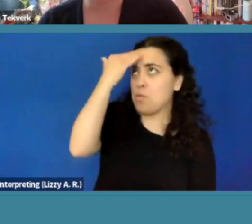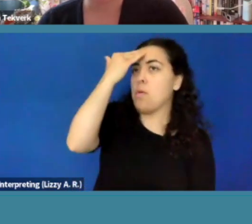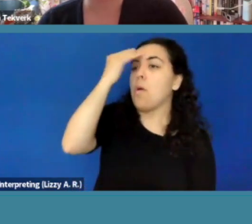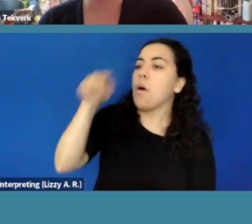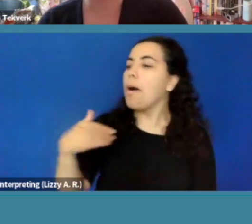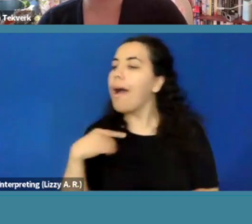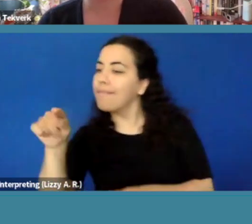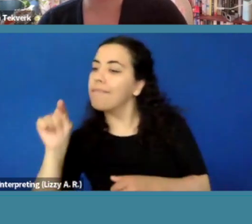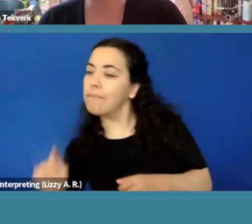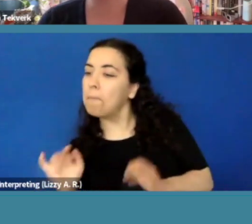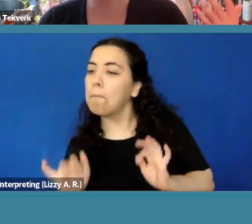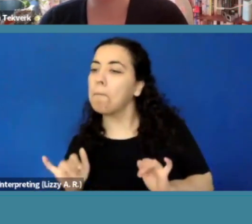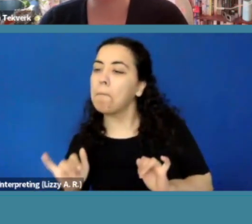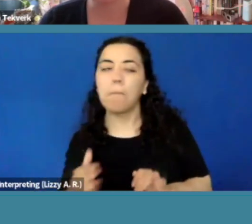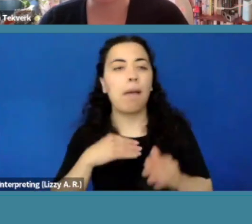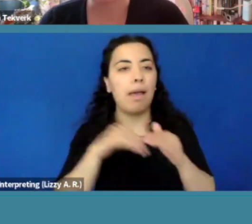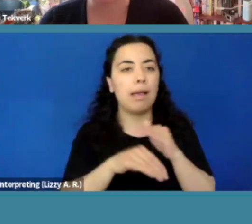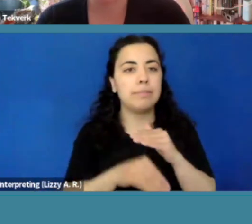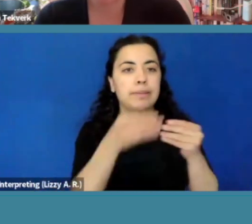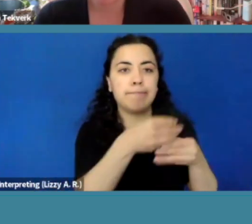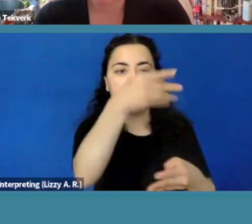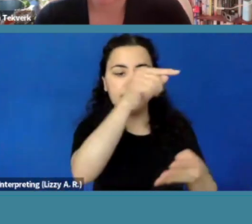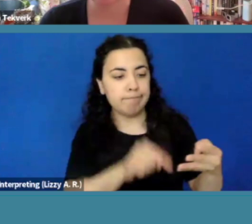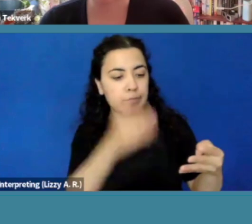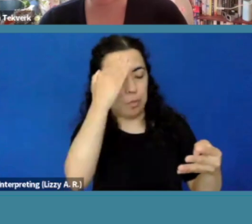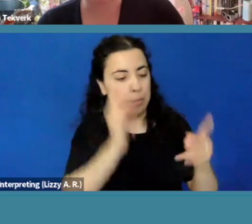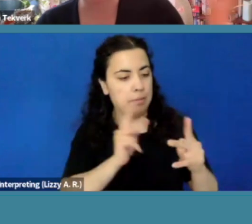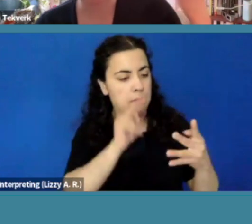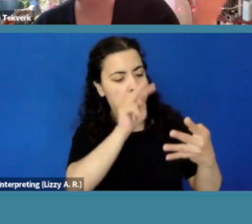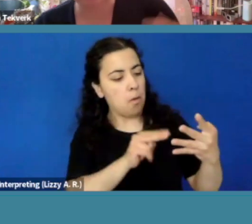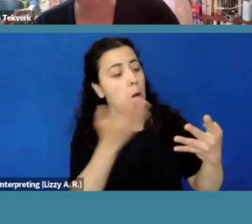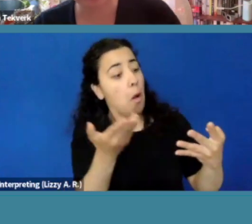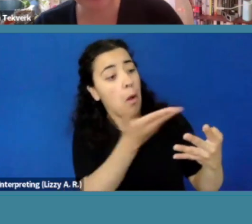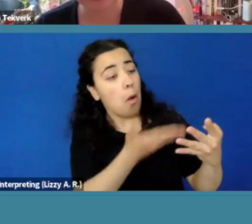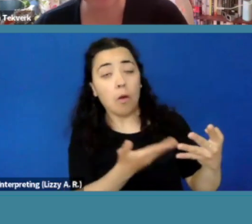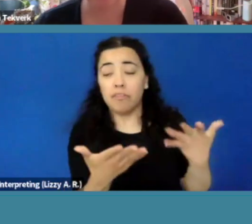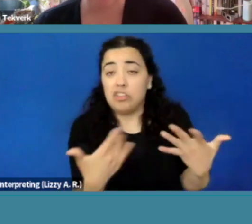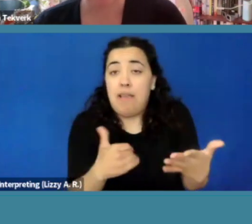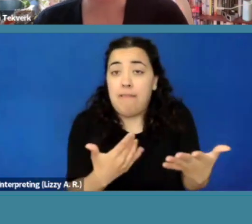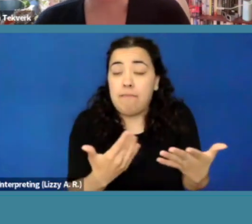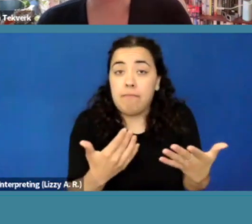so that people can figure out, Oh, maybe they already have what I need.